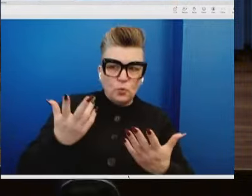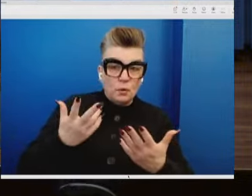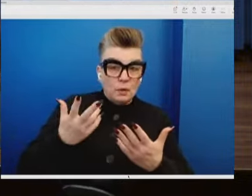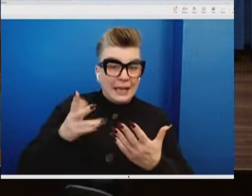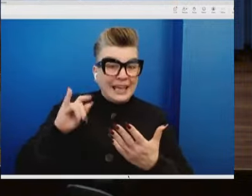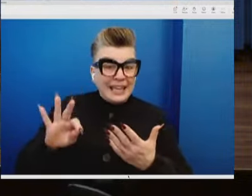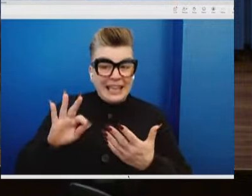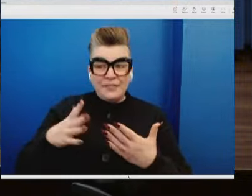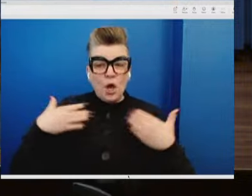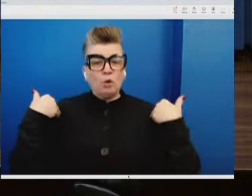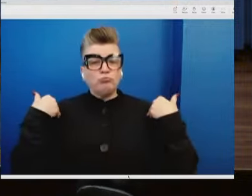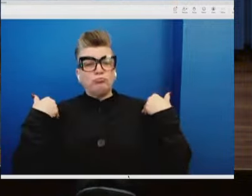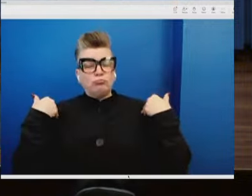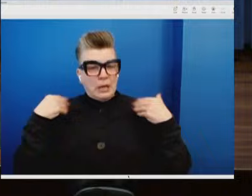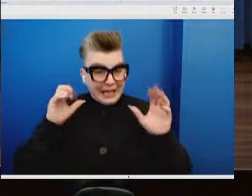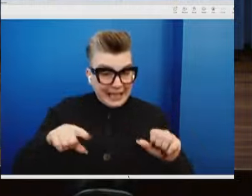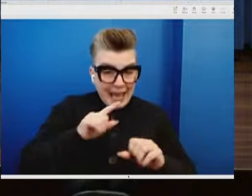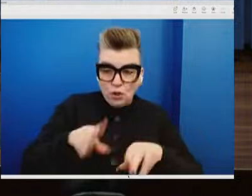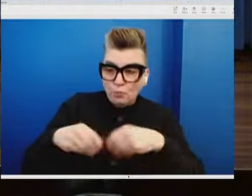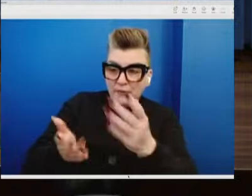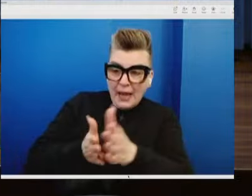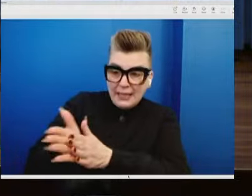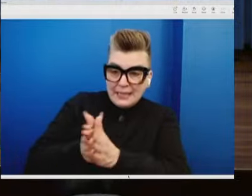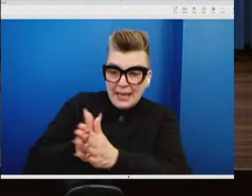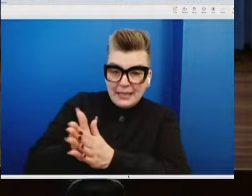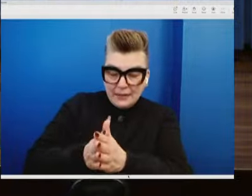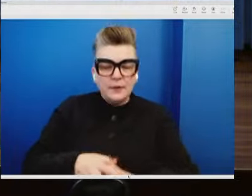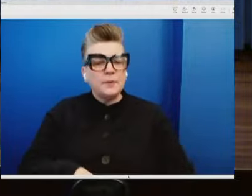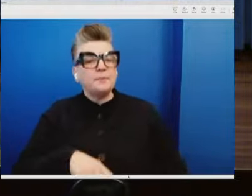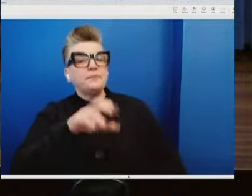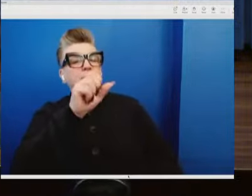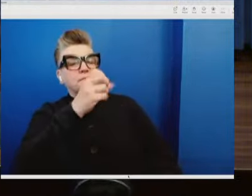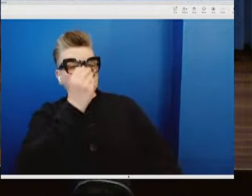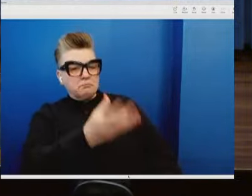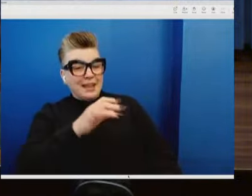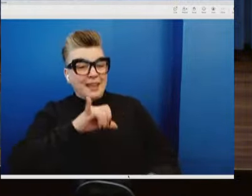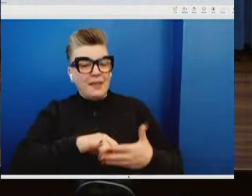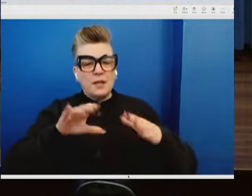Amy Gleason: So the IME tool is an open-source tool that's available for states that want to use